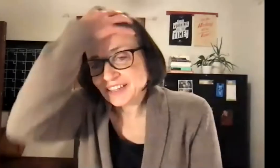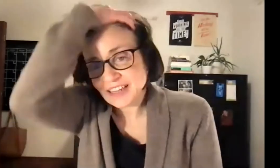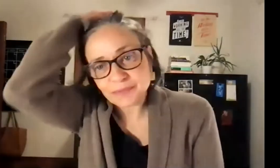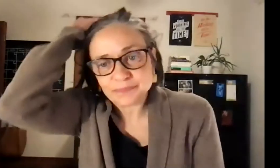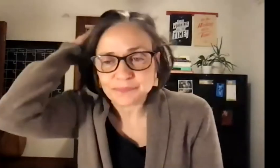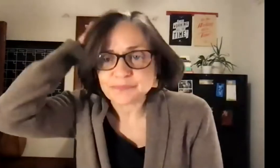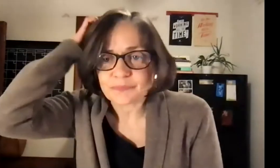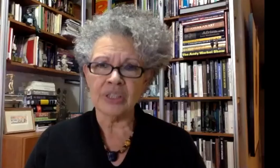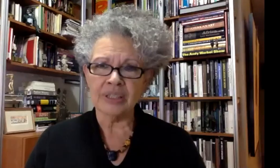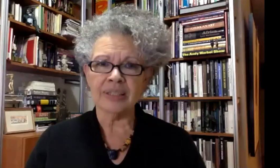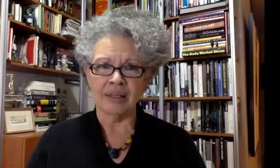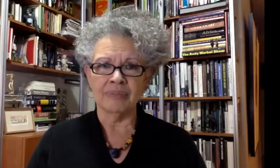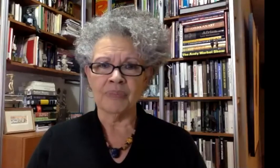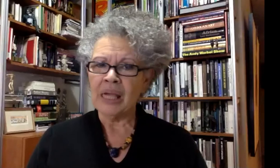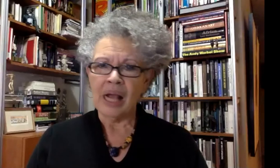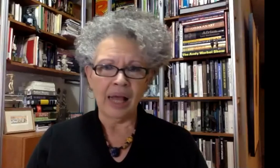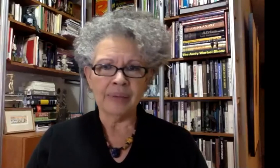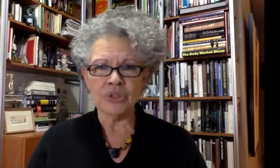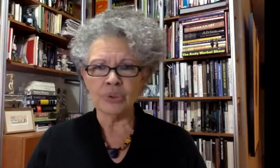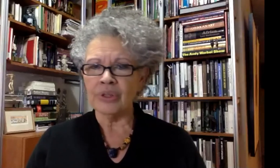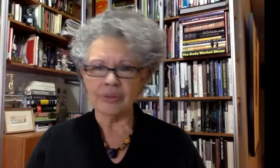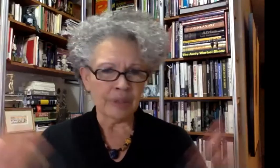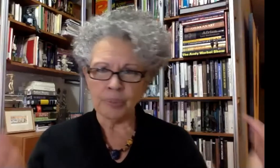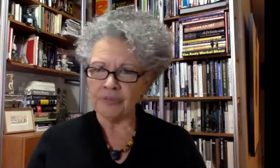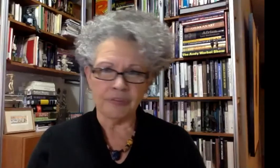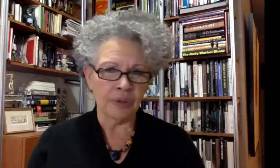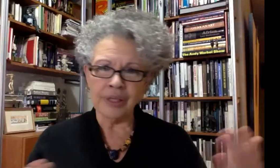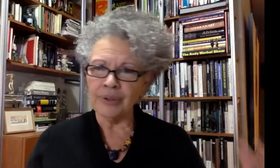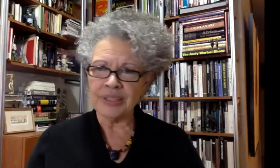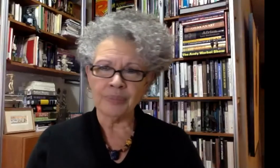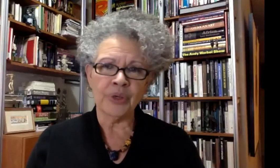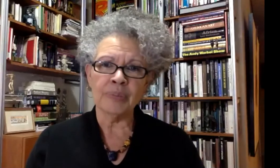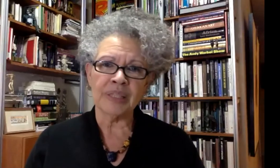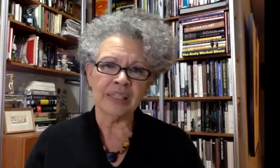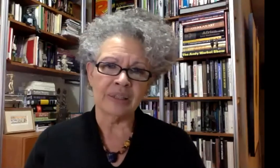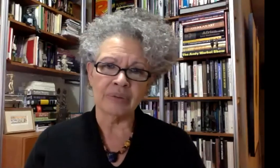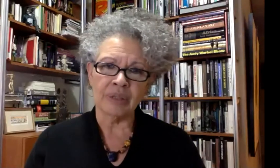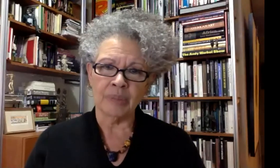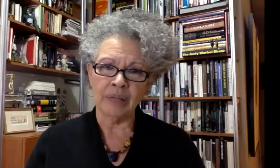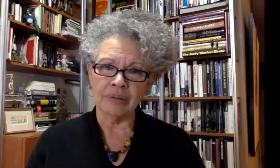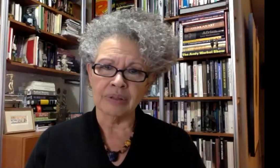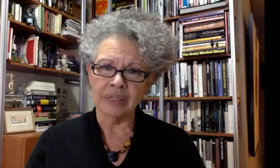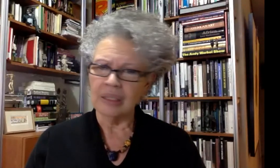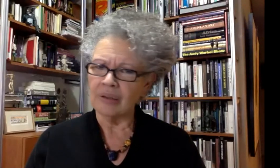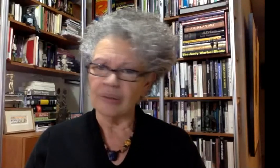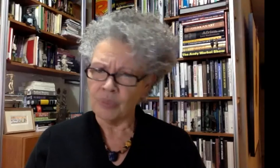and my computer and my essay, feeling that in that year, there was a lot going on for